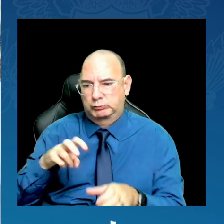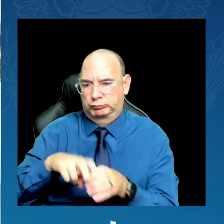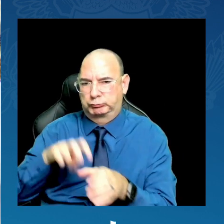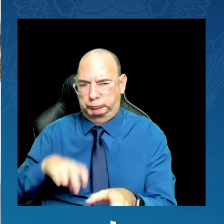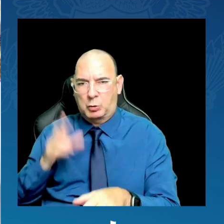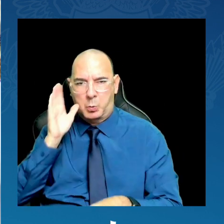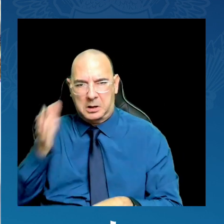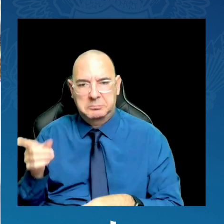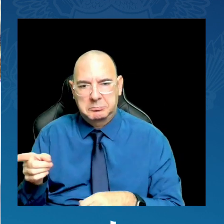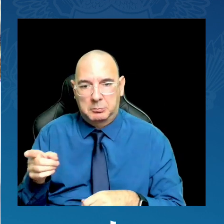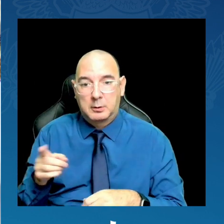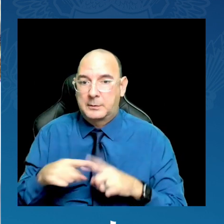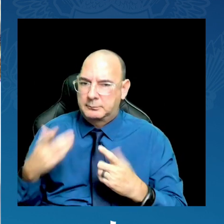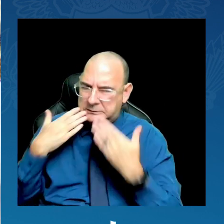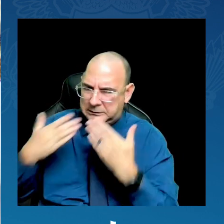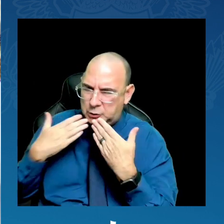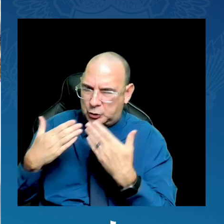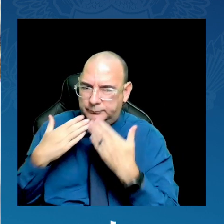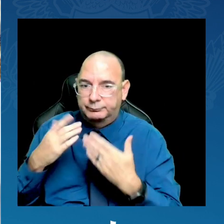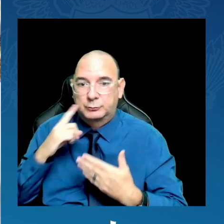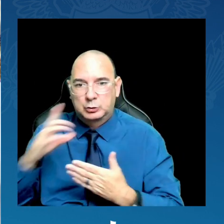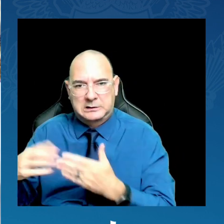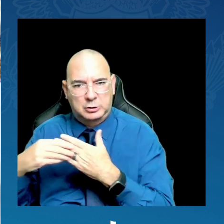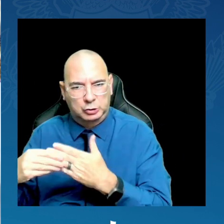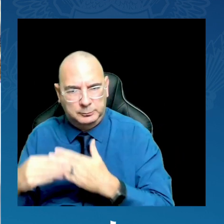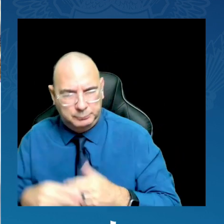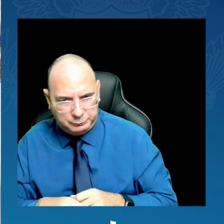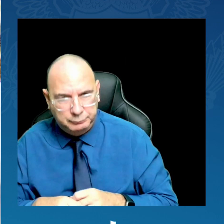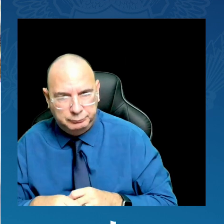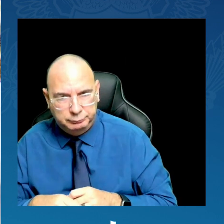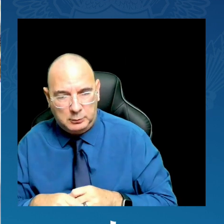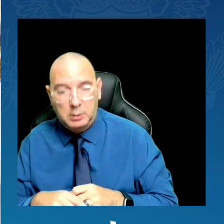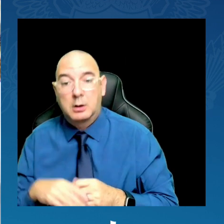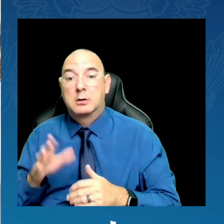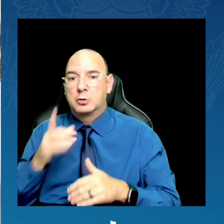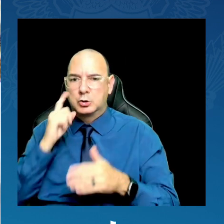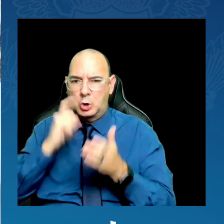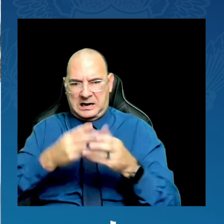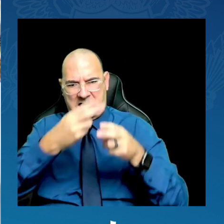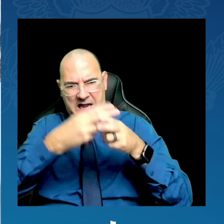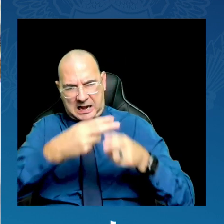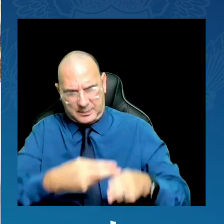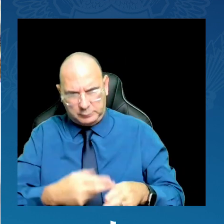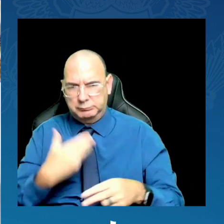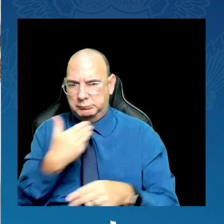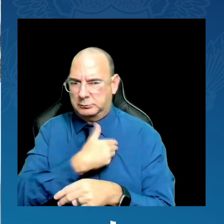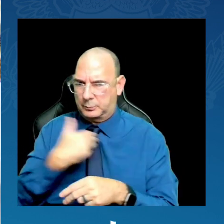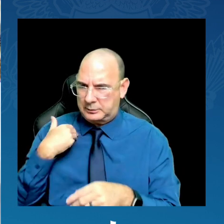And soon we will release the names of the other members of our user advisory group.